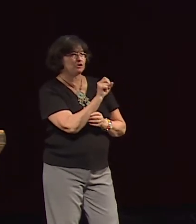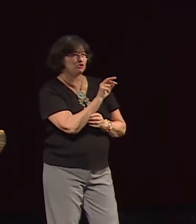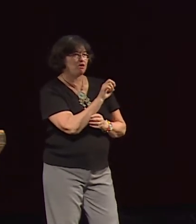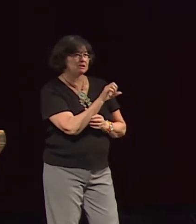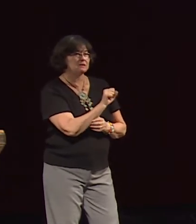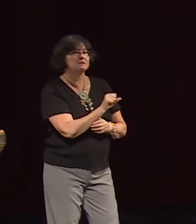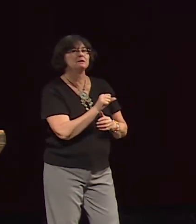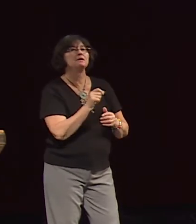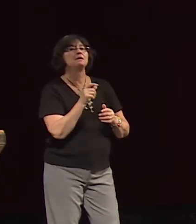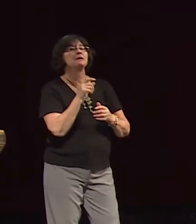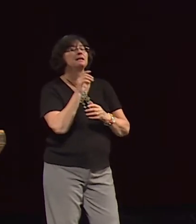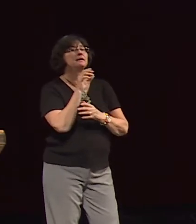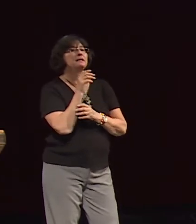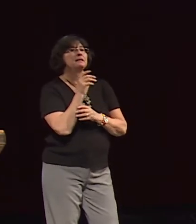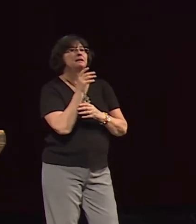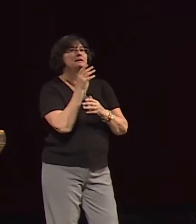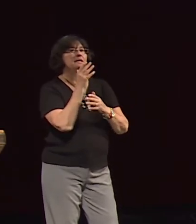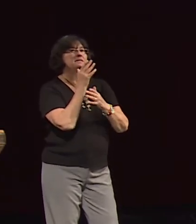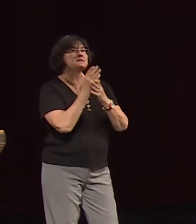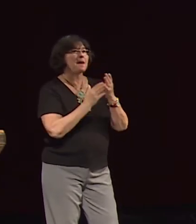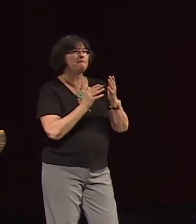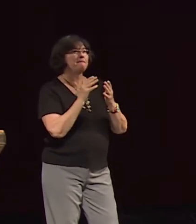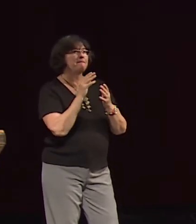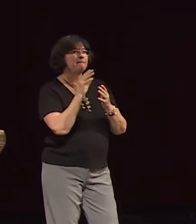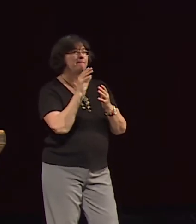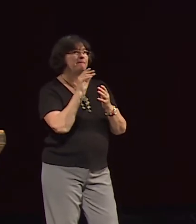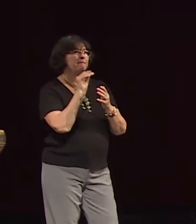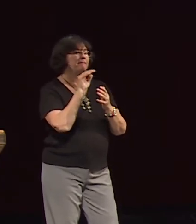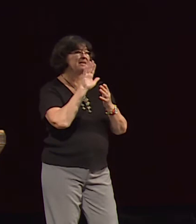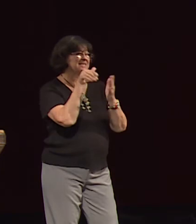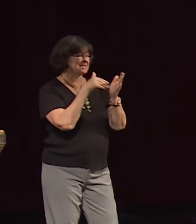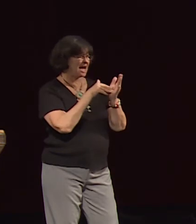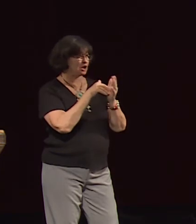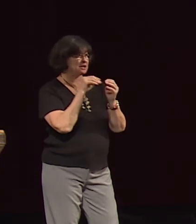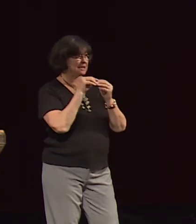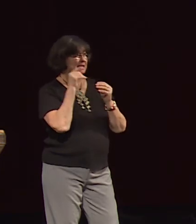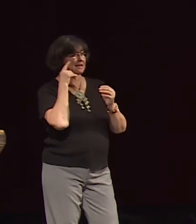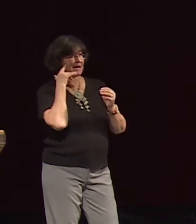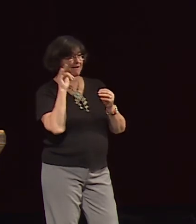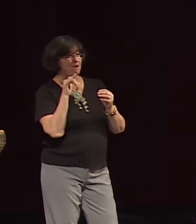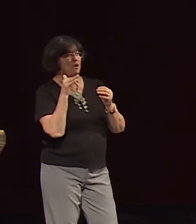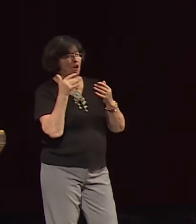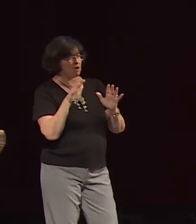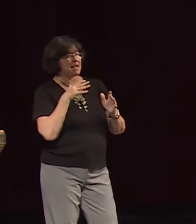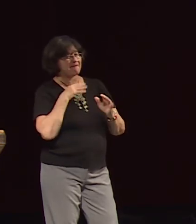and they don't have the resources that they need. The center in California already has